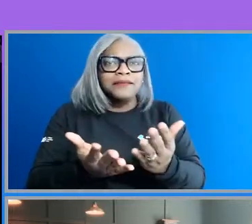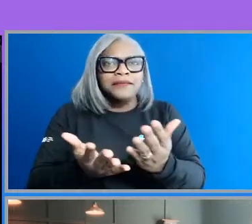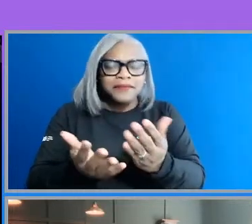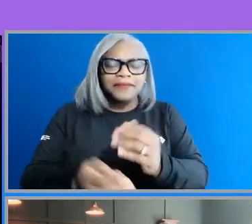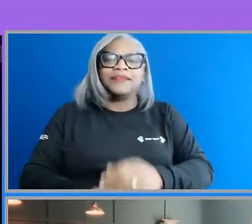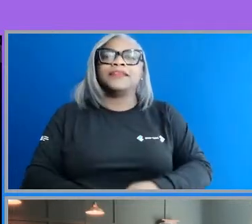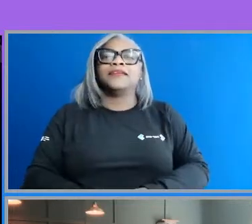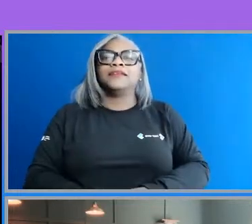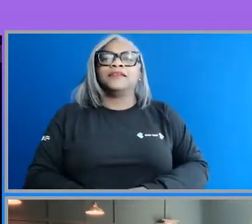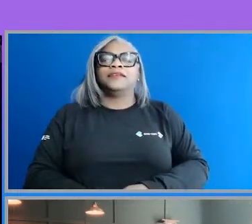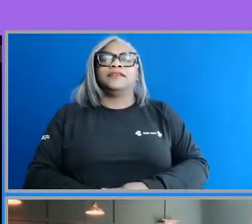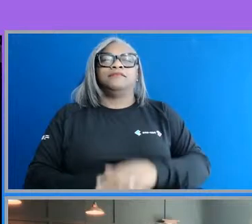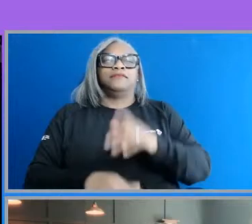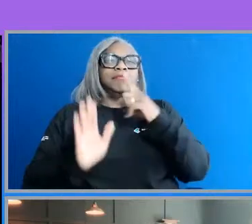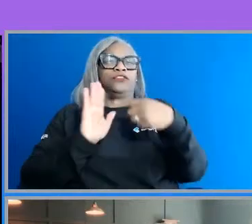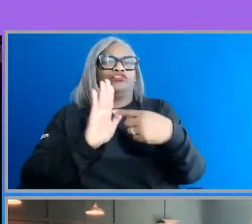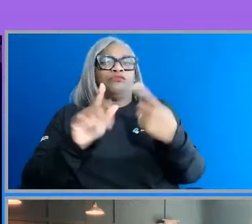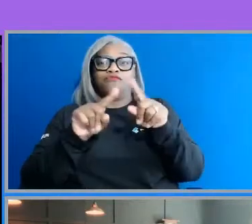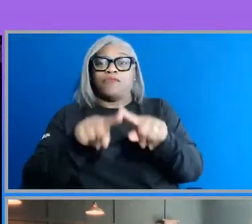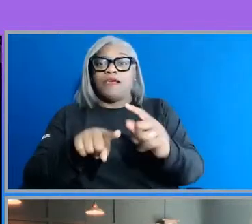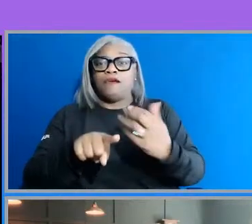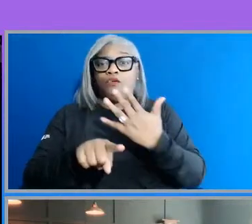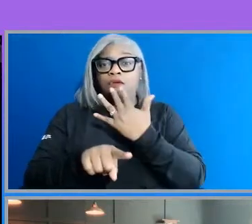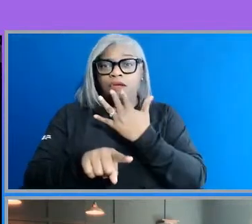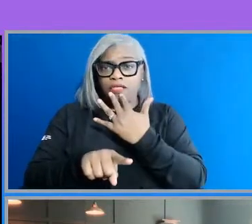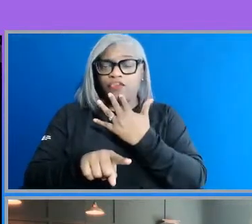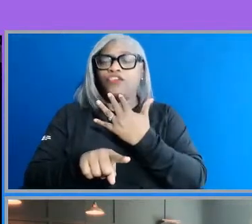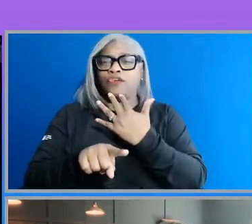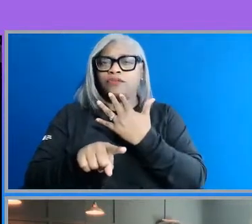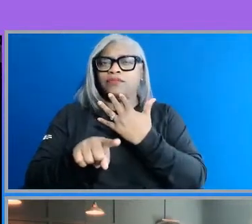relying on color to convey meaning. And I'm not saying what